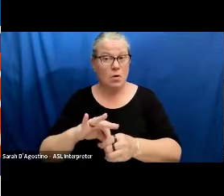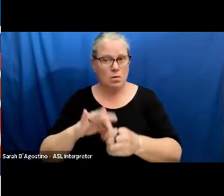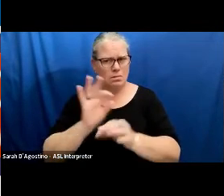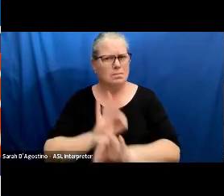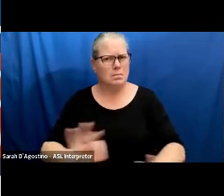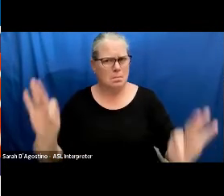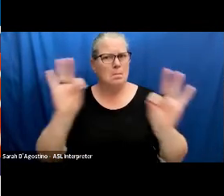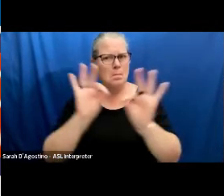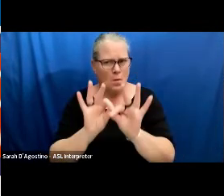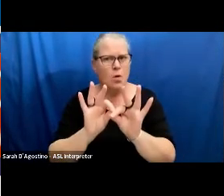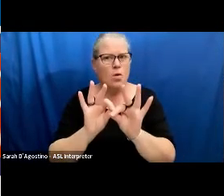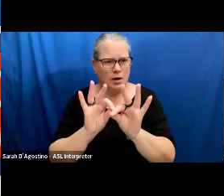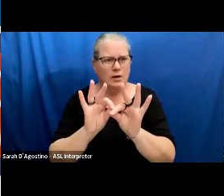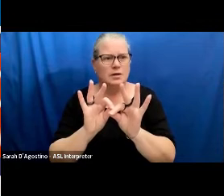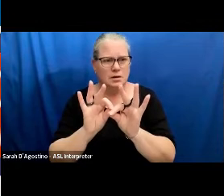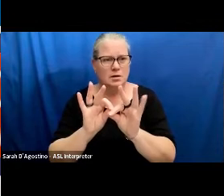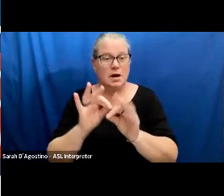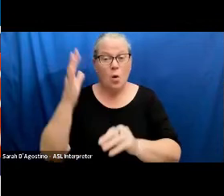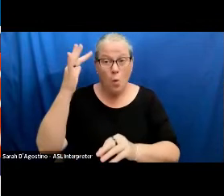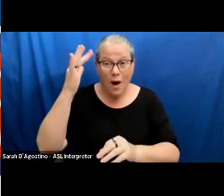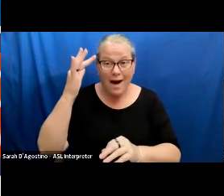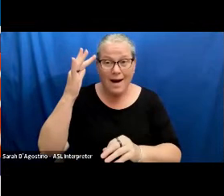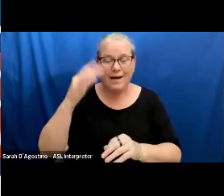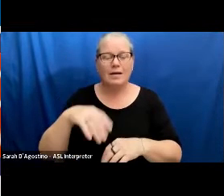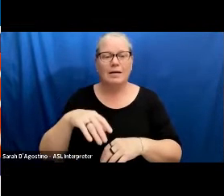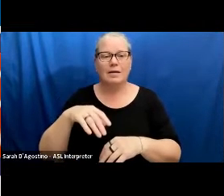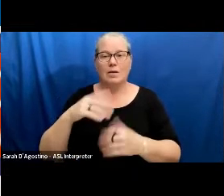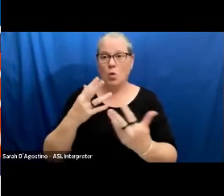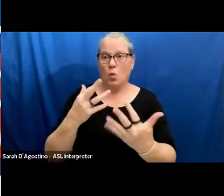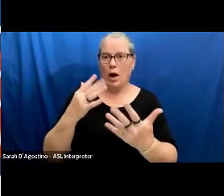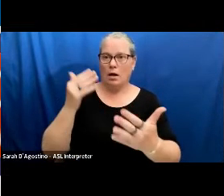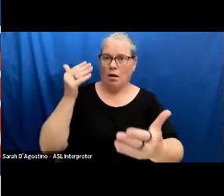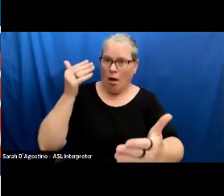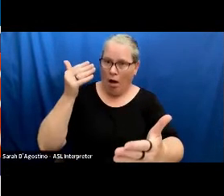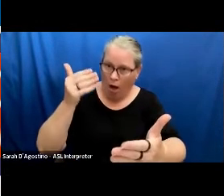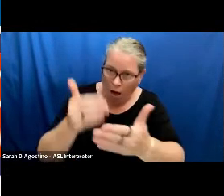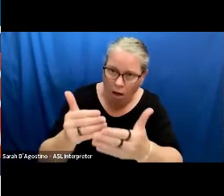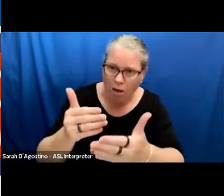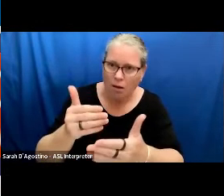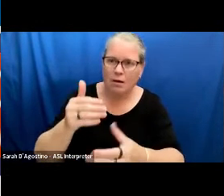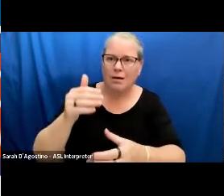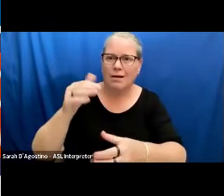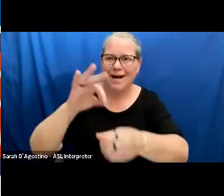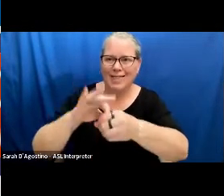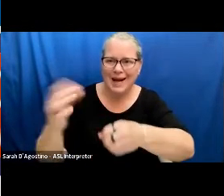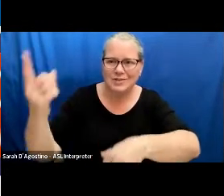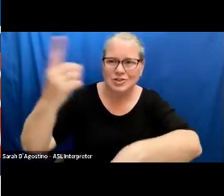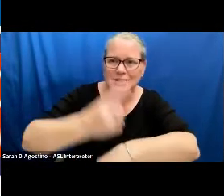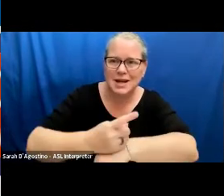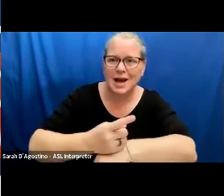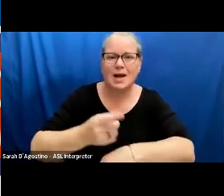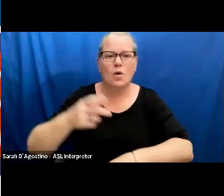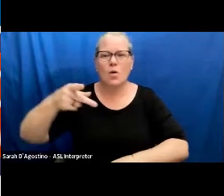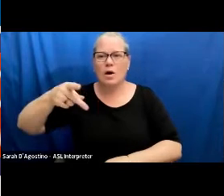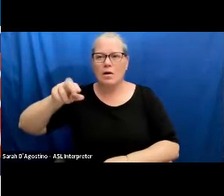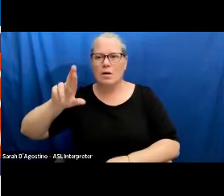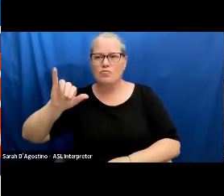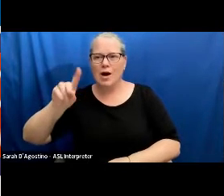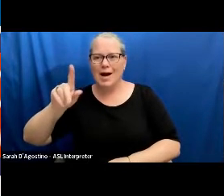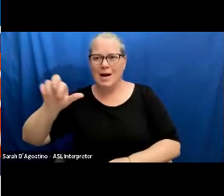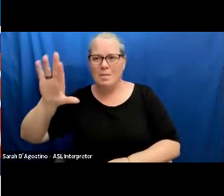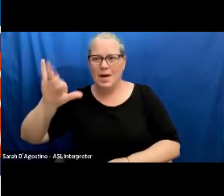waiting until election day means for primaries day means that you may not have everything that